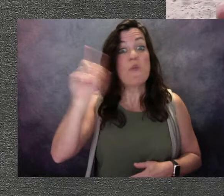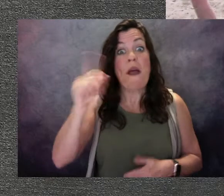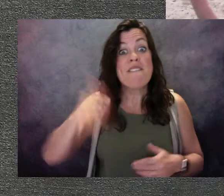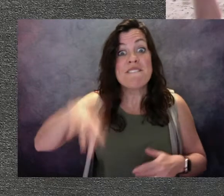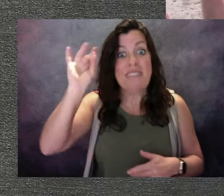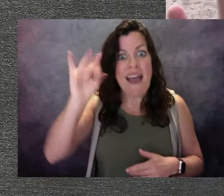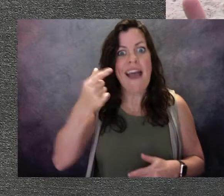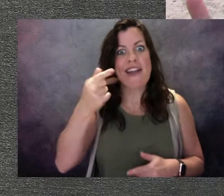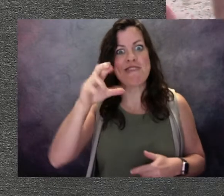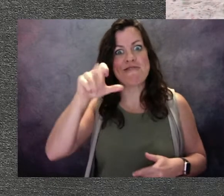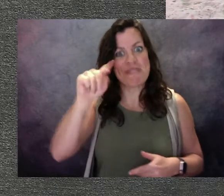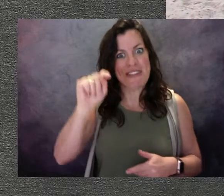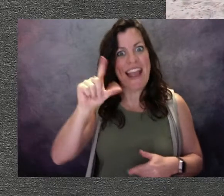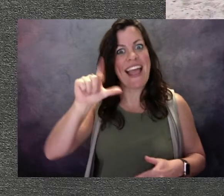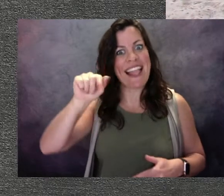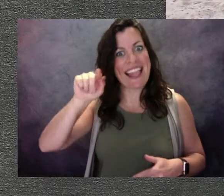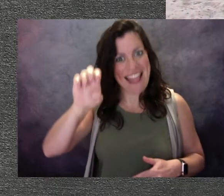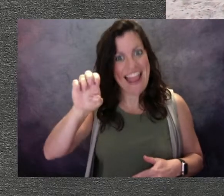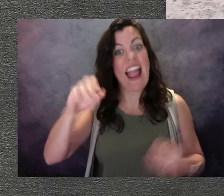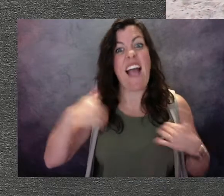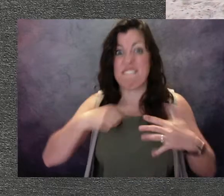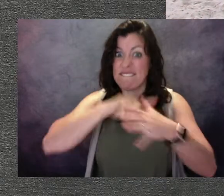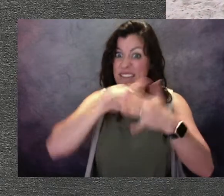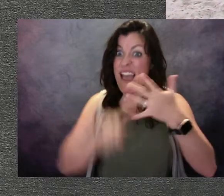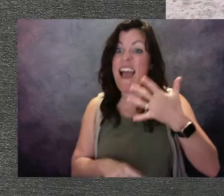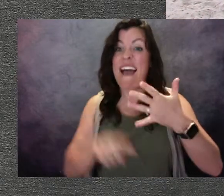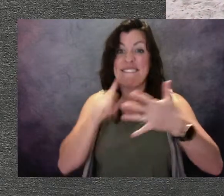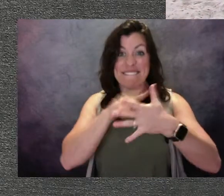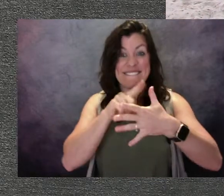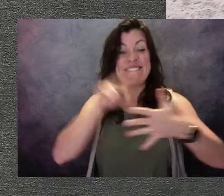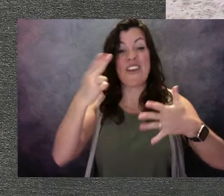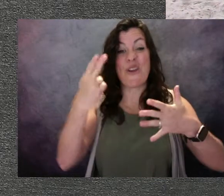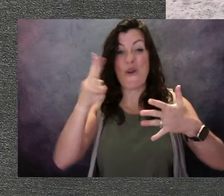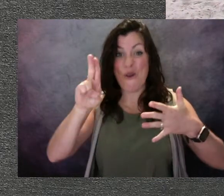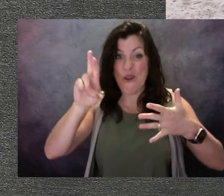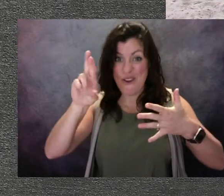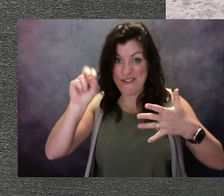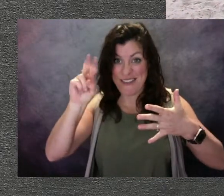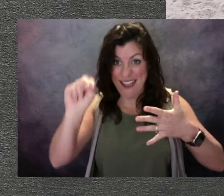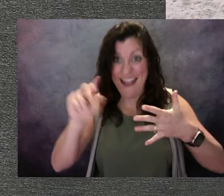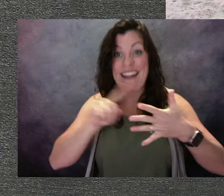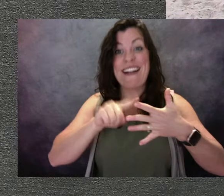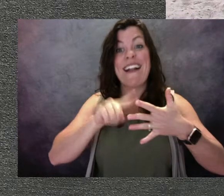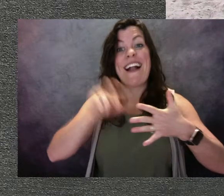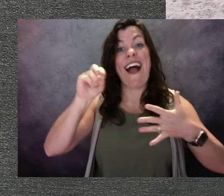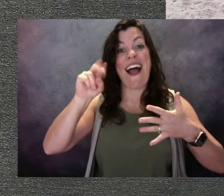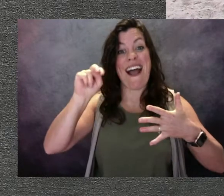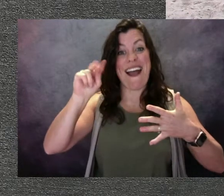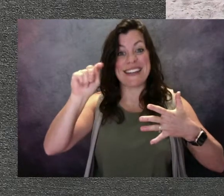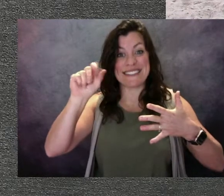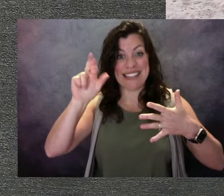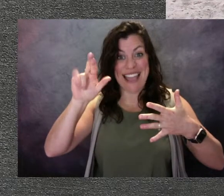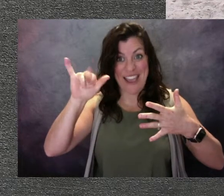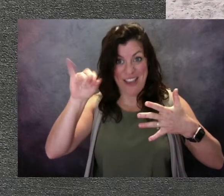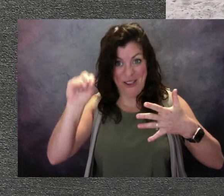We have five great lakes in our country, Lake Huron, Lake Ontario, Like Michigan,